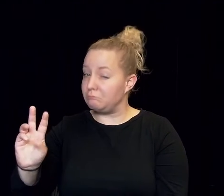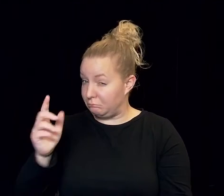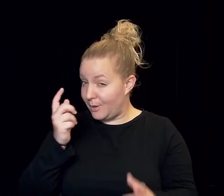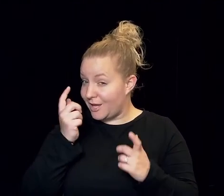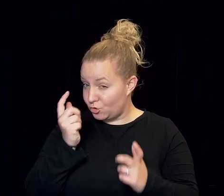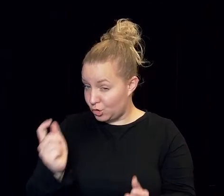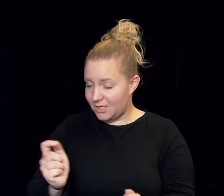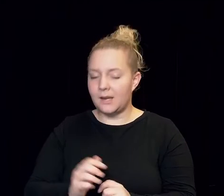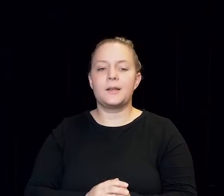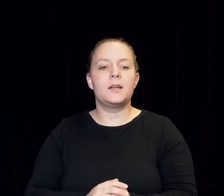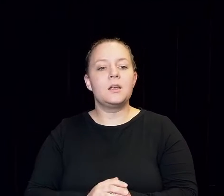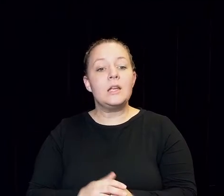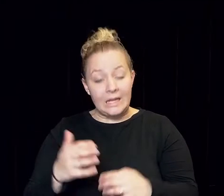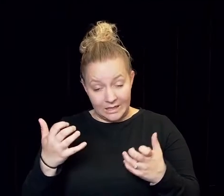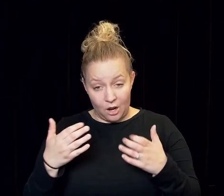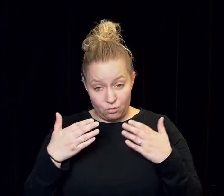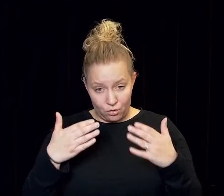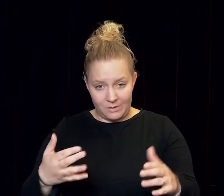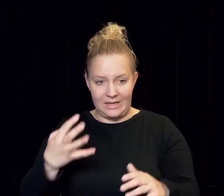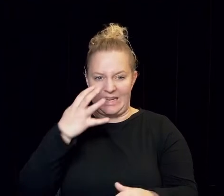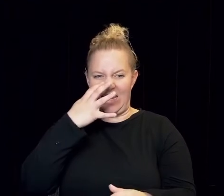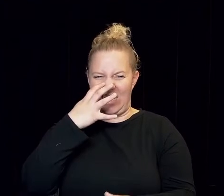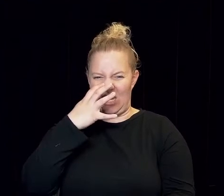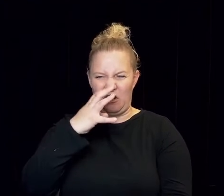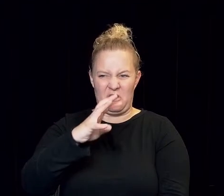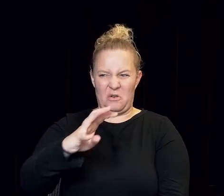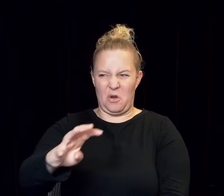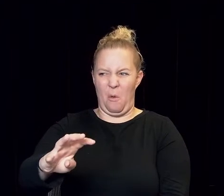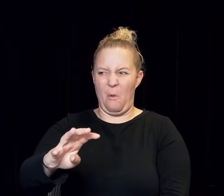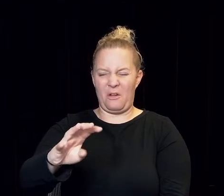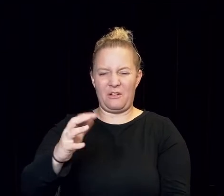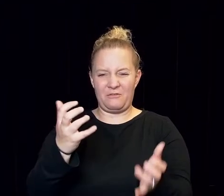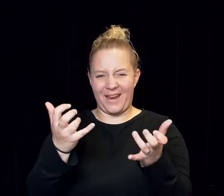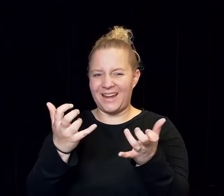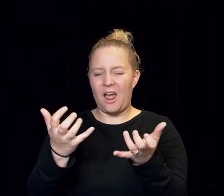We're going to go ahead and ignore this for right now. That's actually going to be